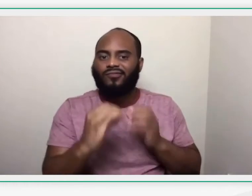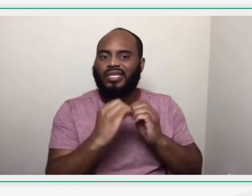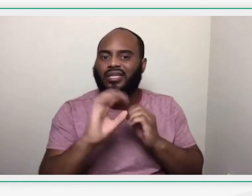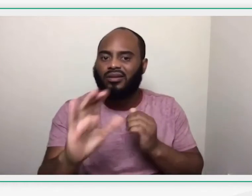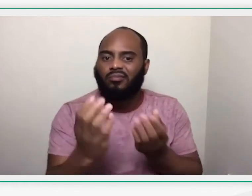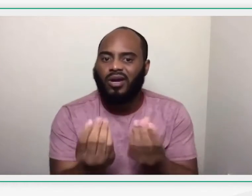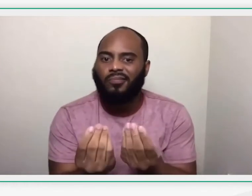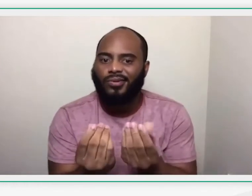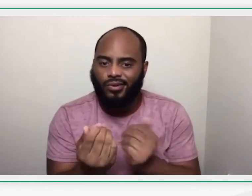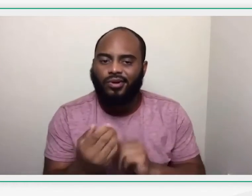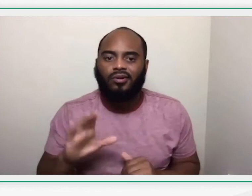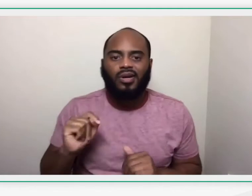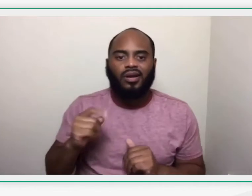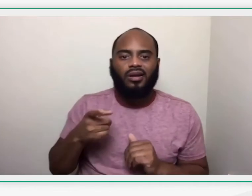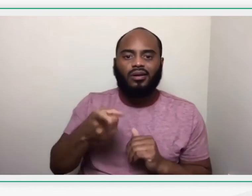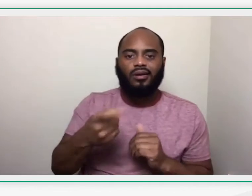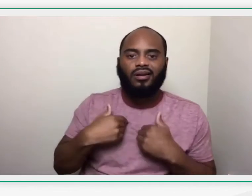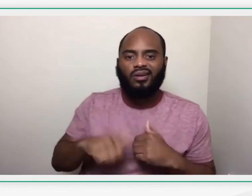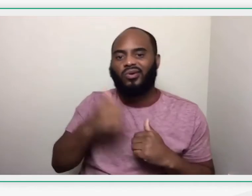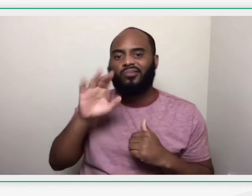then your situation where you had that repair, and you had to use credit to pay . . .